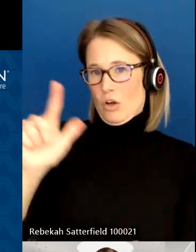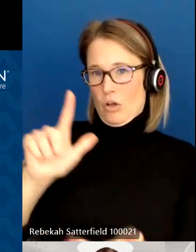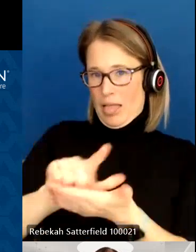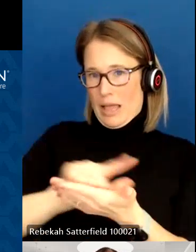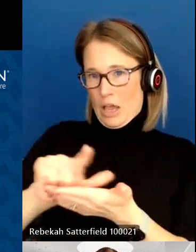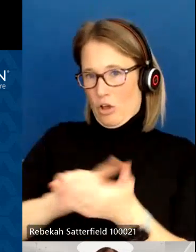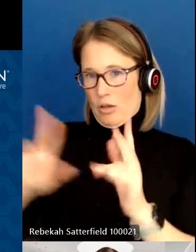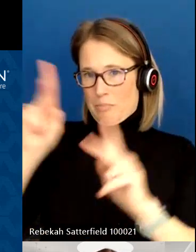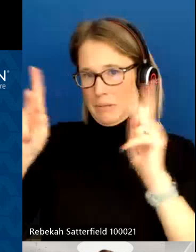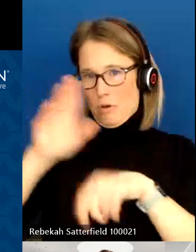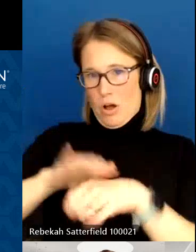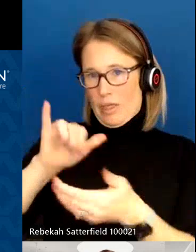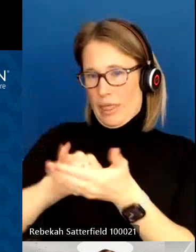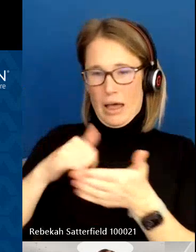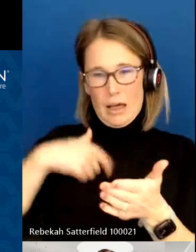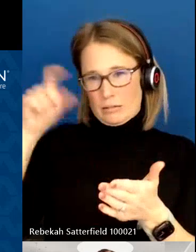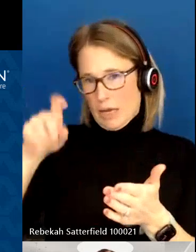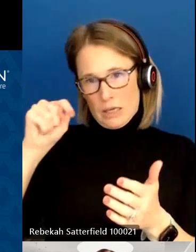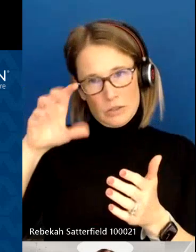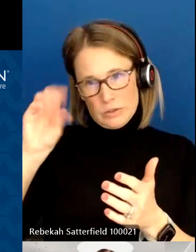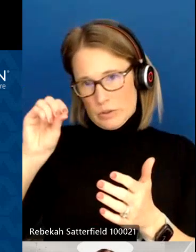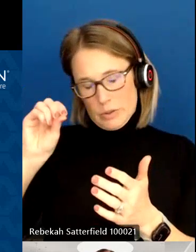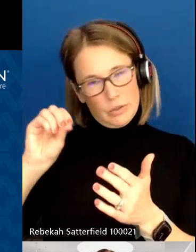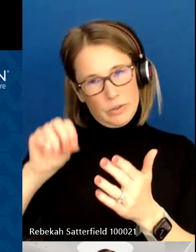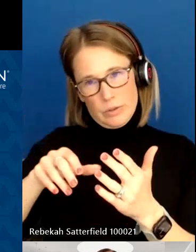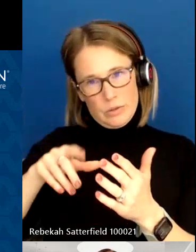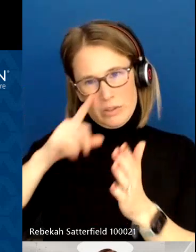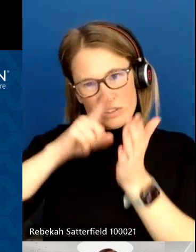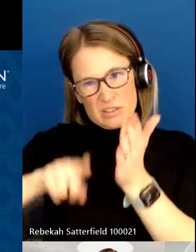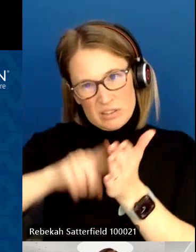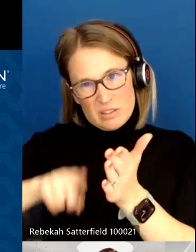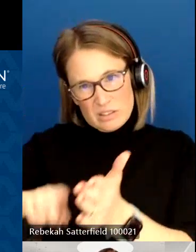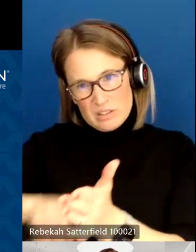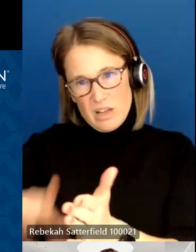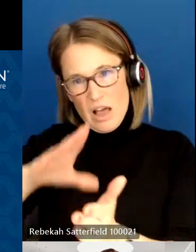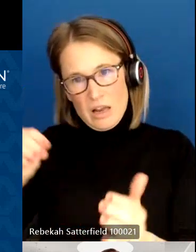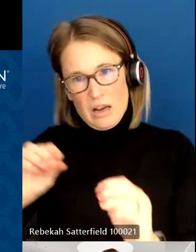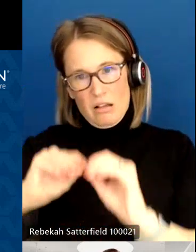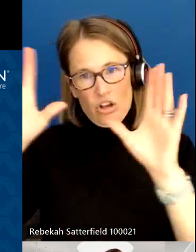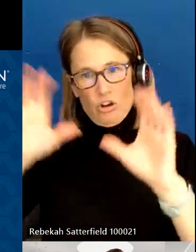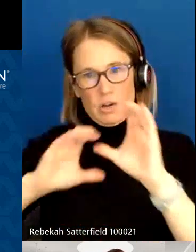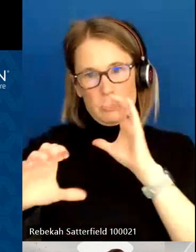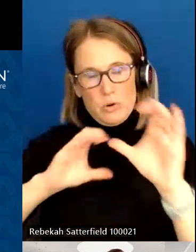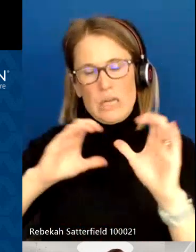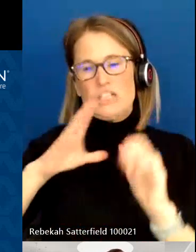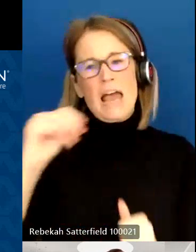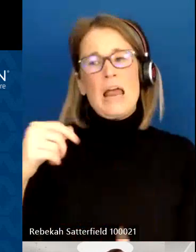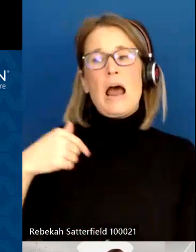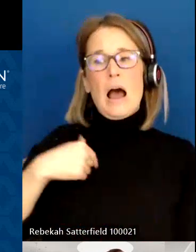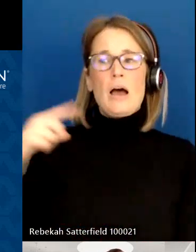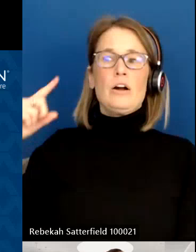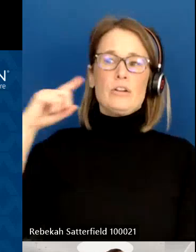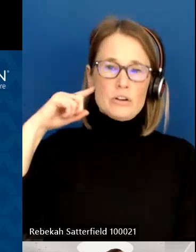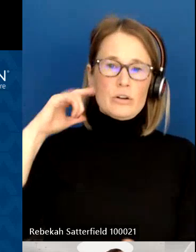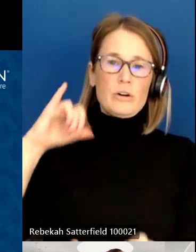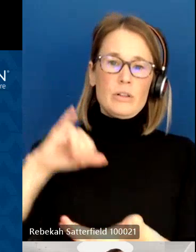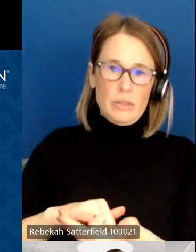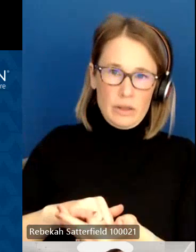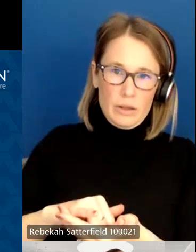unfortunately I've had to had to have clear communication in the sense and I was told that um